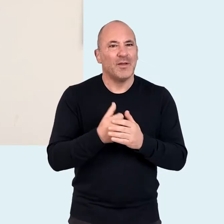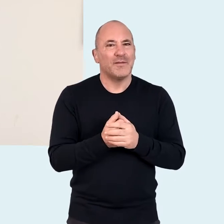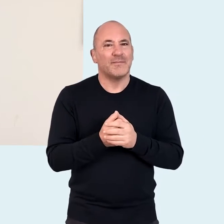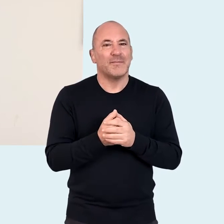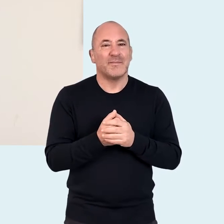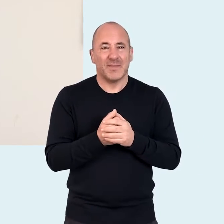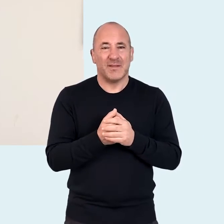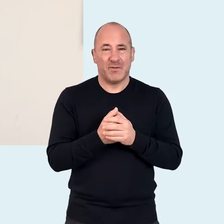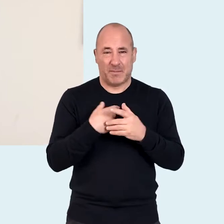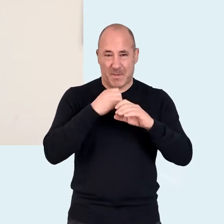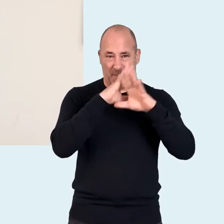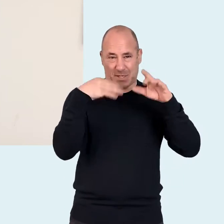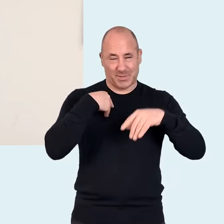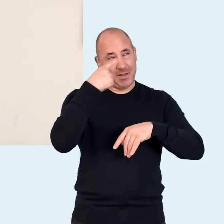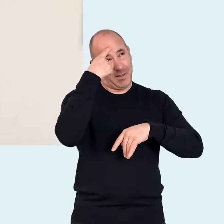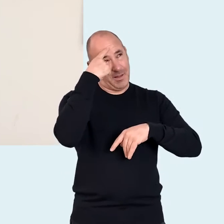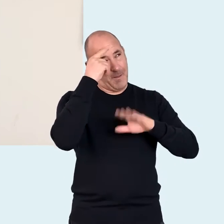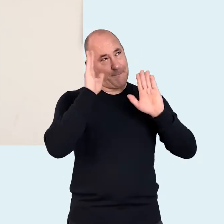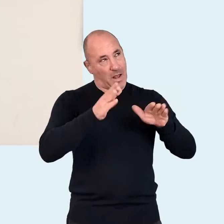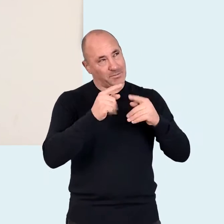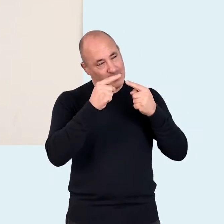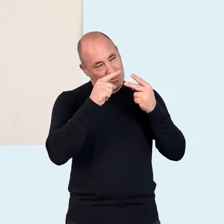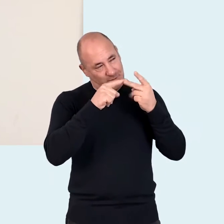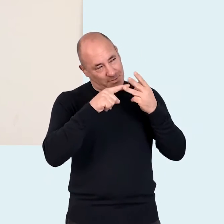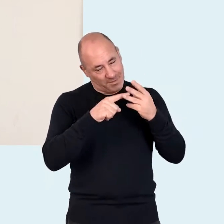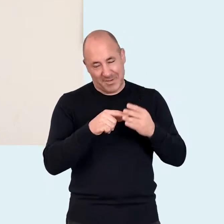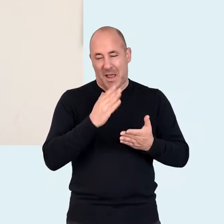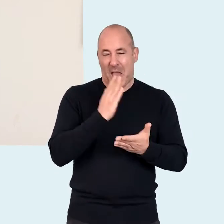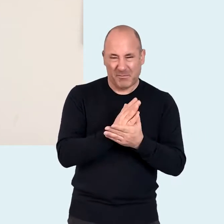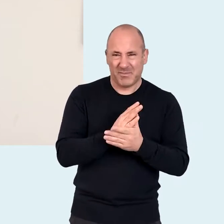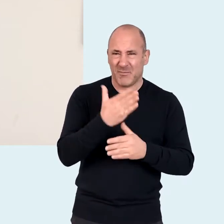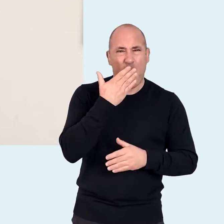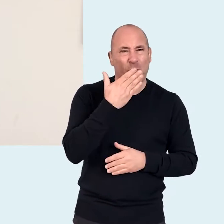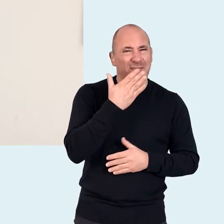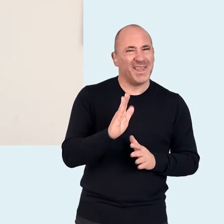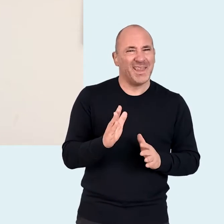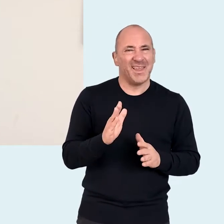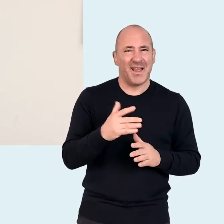if I can imagine in my head everything that happens in a session. Things can surprise